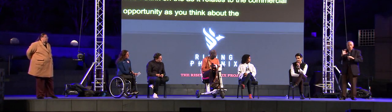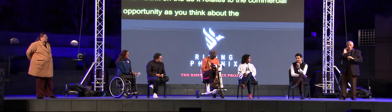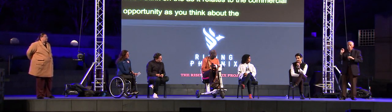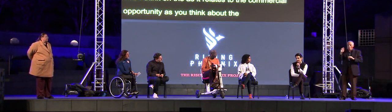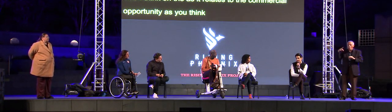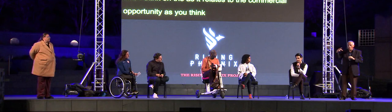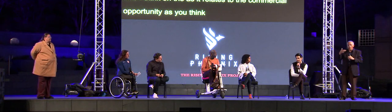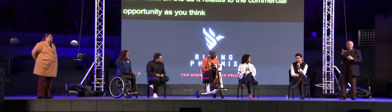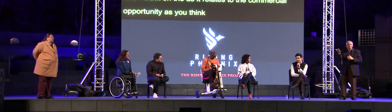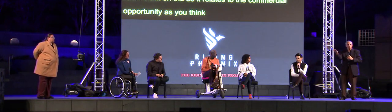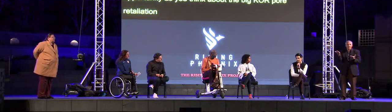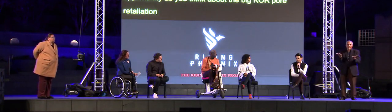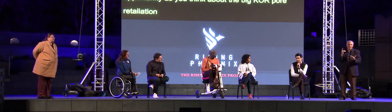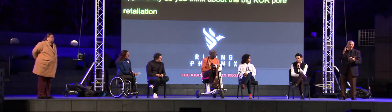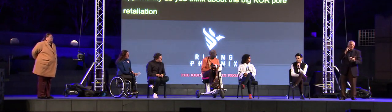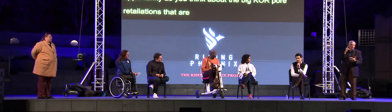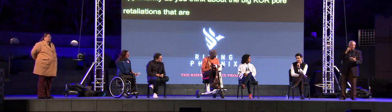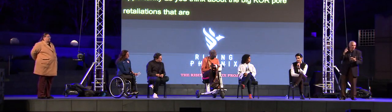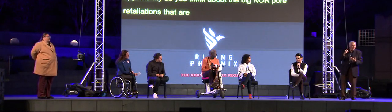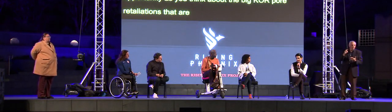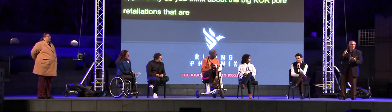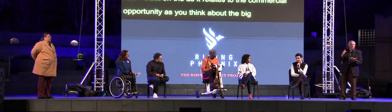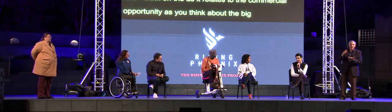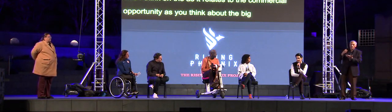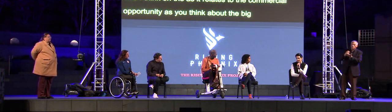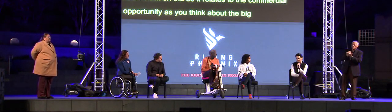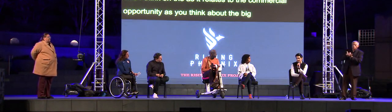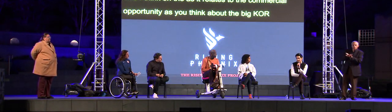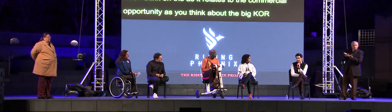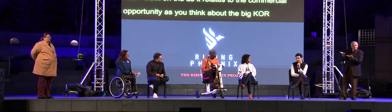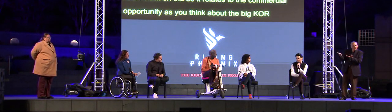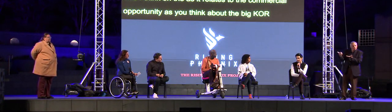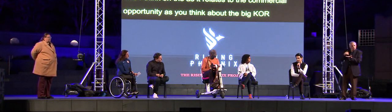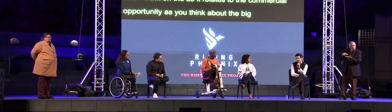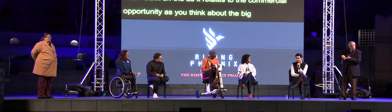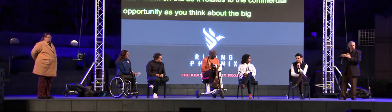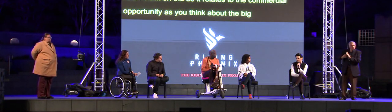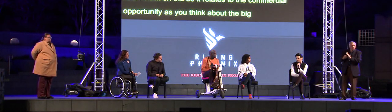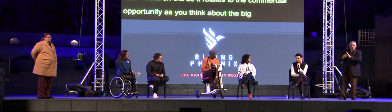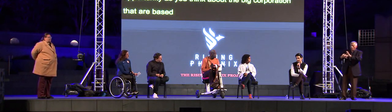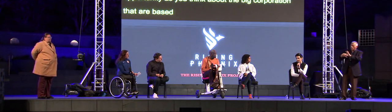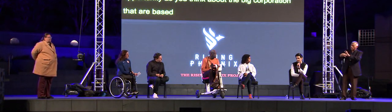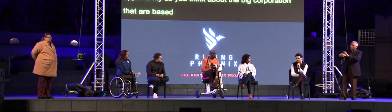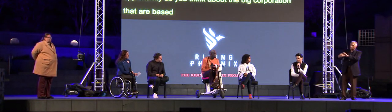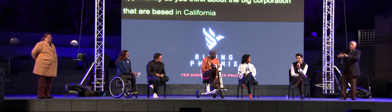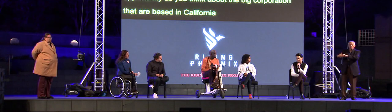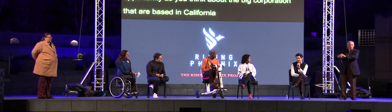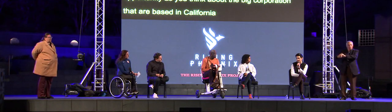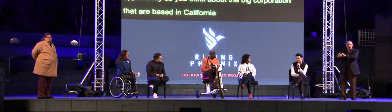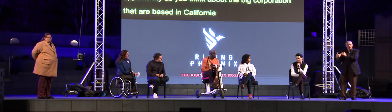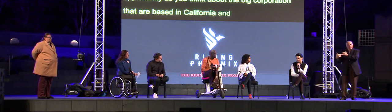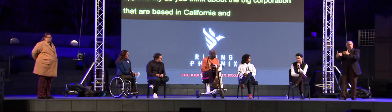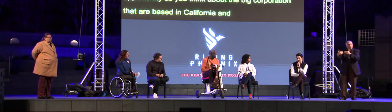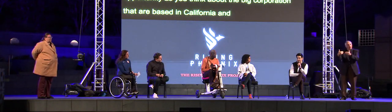are based in California, being able to utilize this to start building a movement and figuring out that it's not just